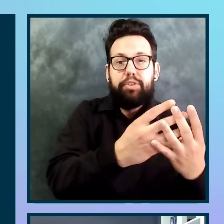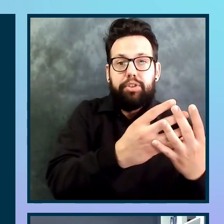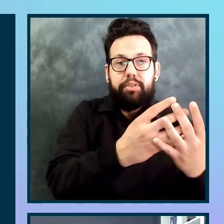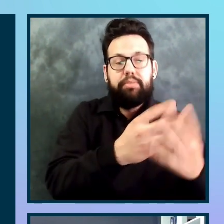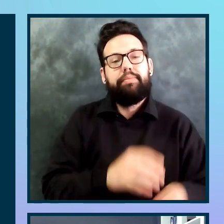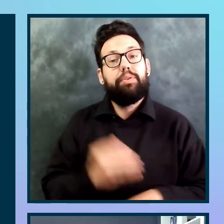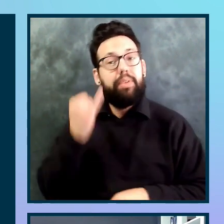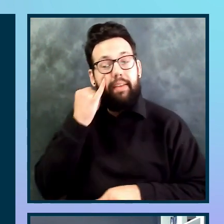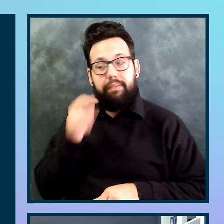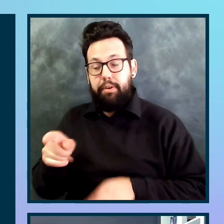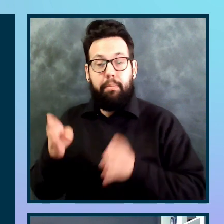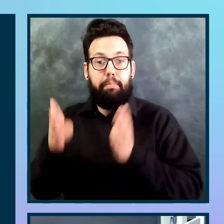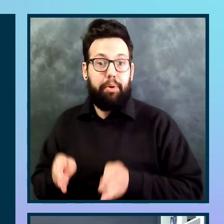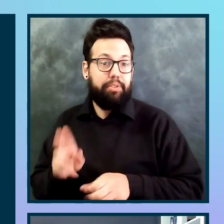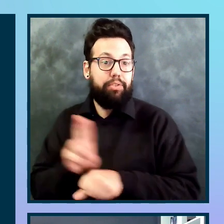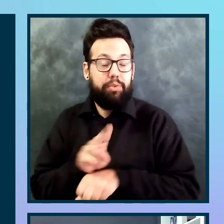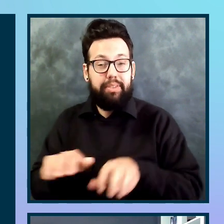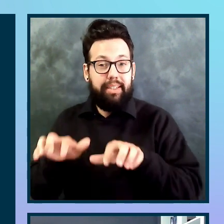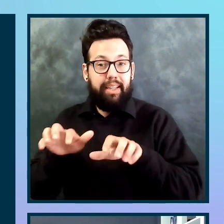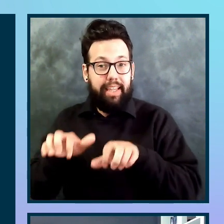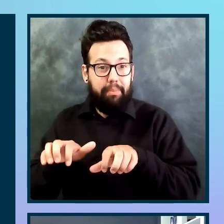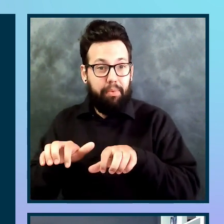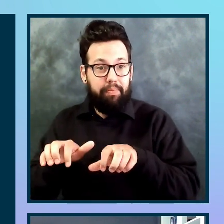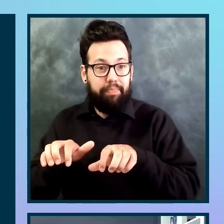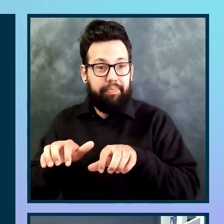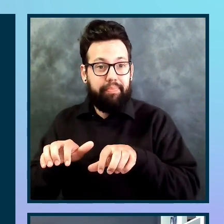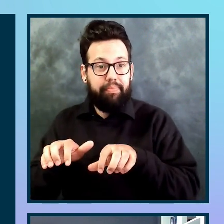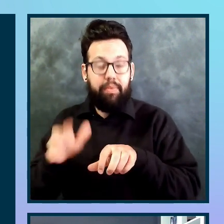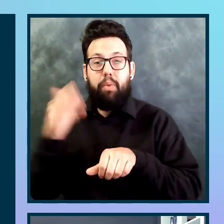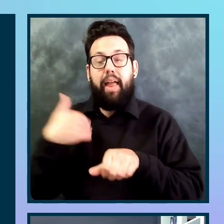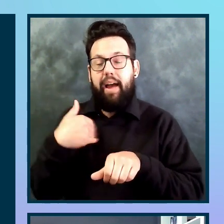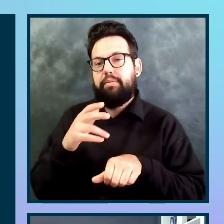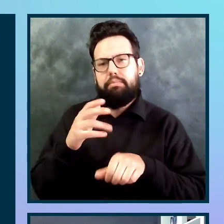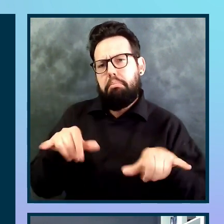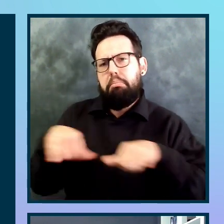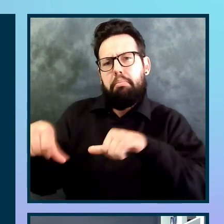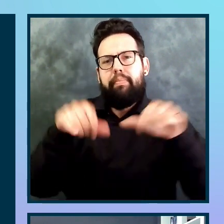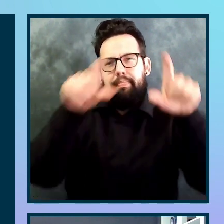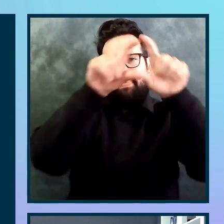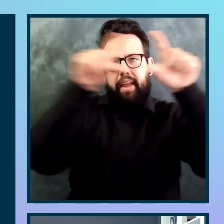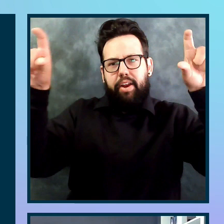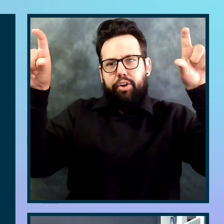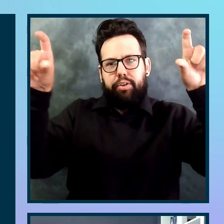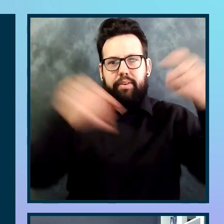on screen I have the same page before, three blocks, header, the filters, and the main, the filters,